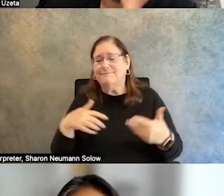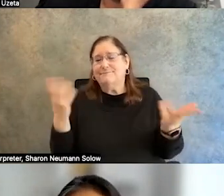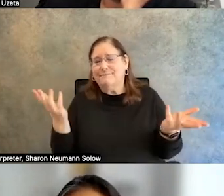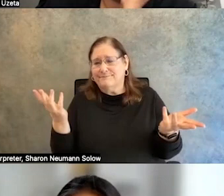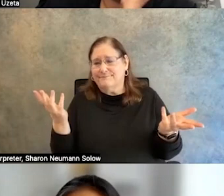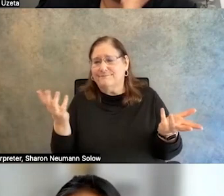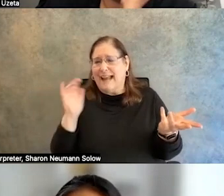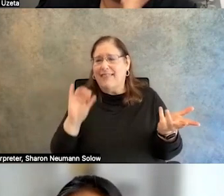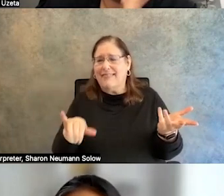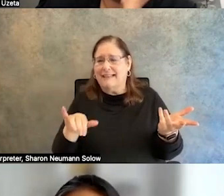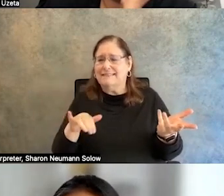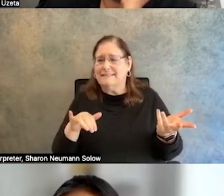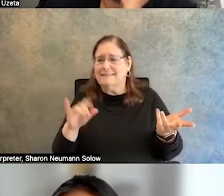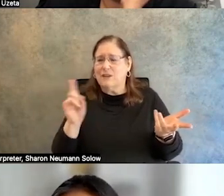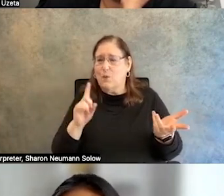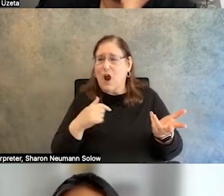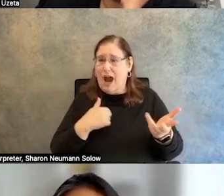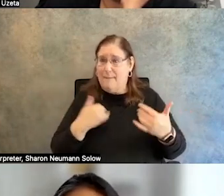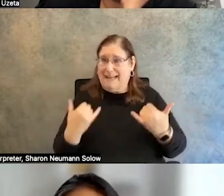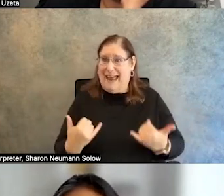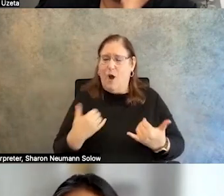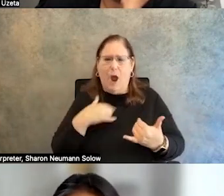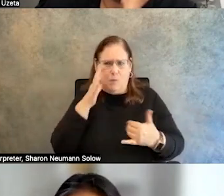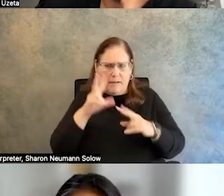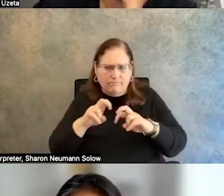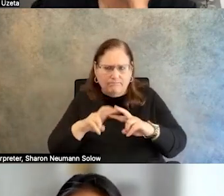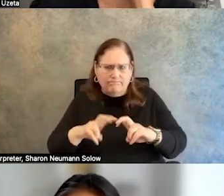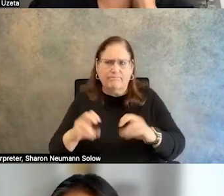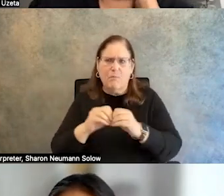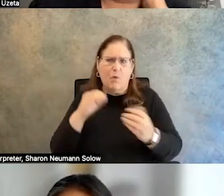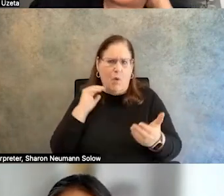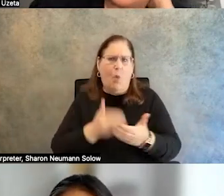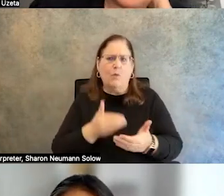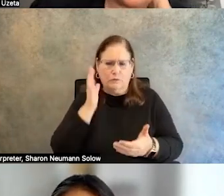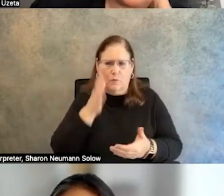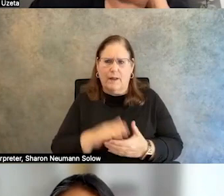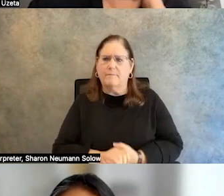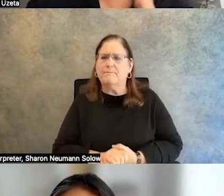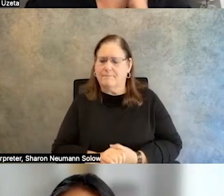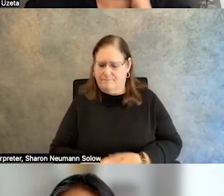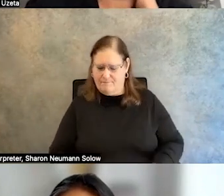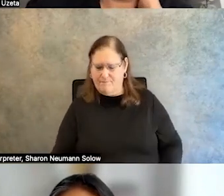that's where I'm on that right now and I will look at that more closely. It's interesting because the requirement